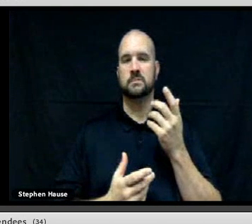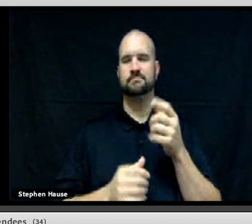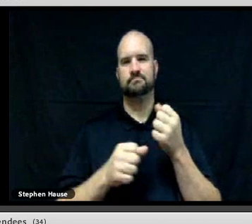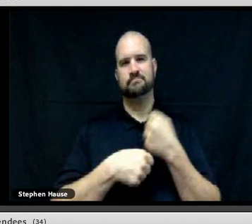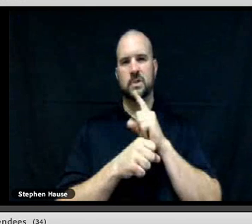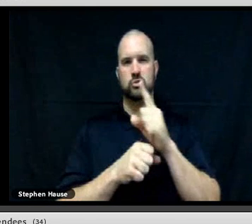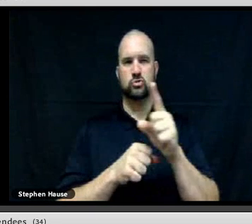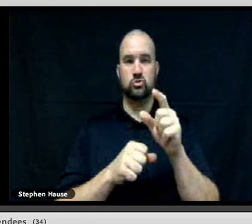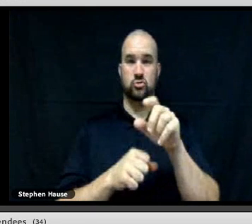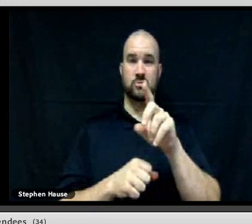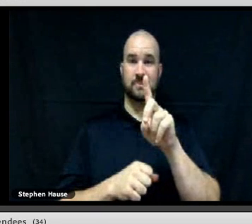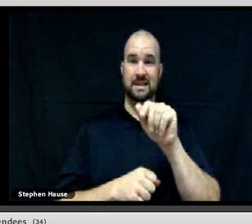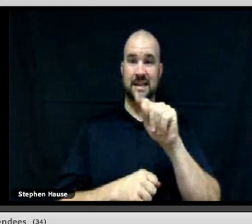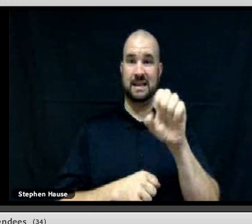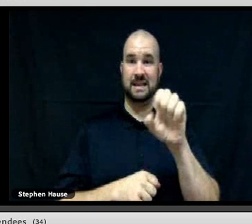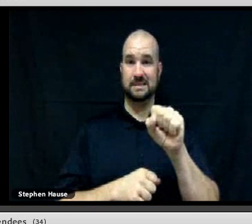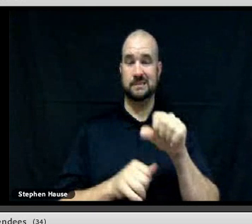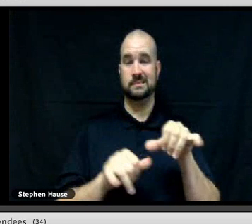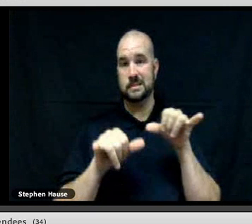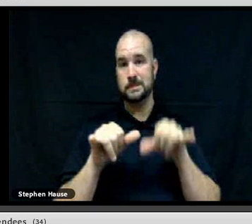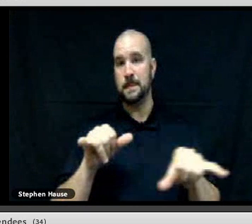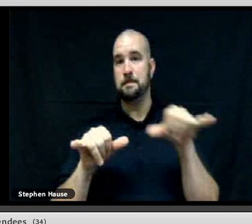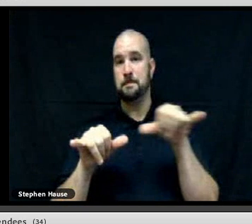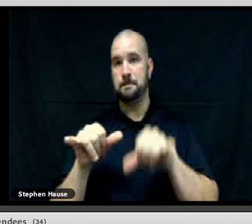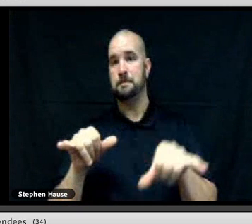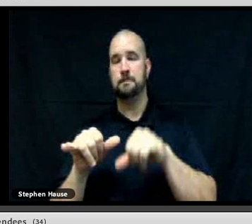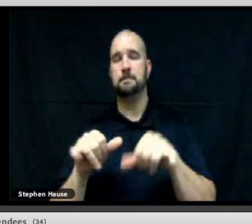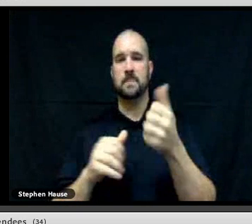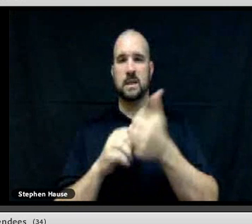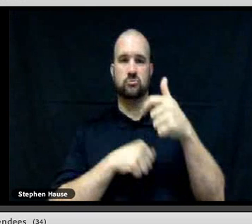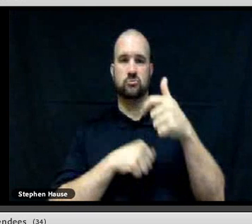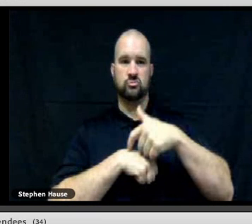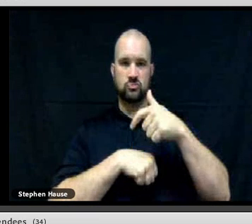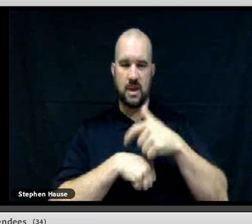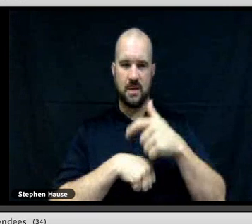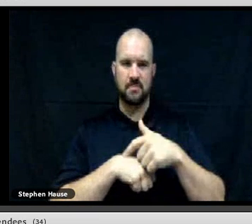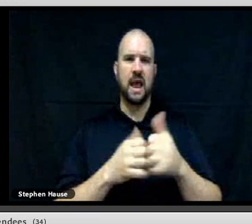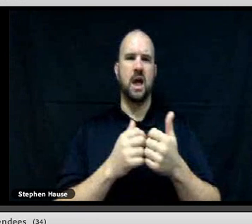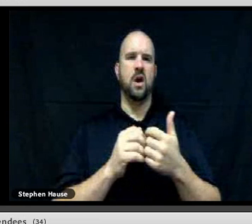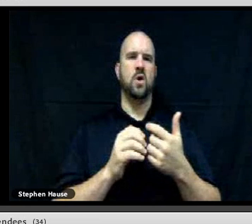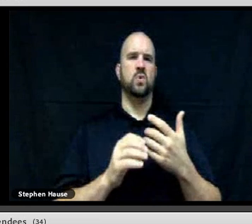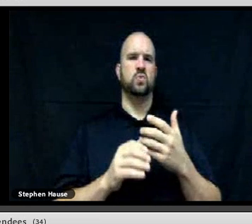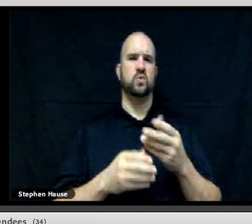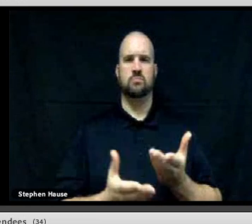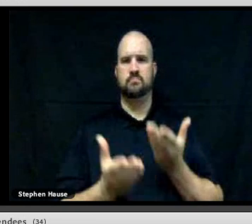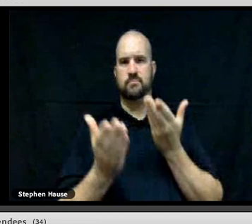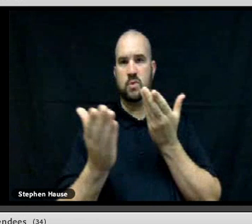and how you're representing the information in that field is really important when it comes to an aggregation.